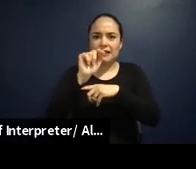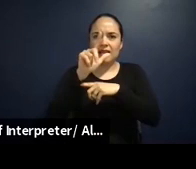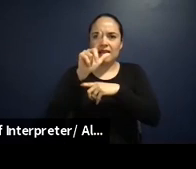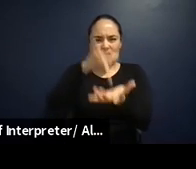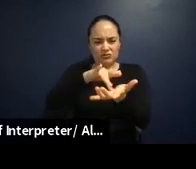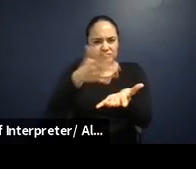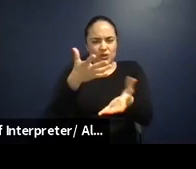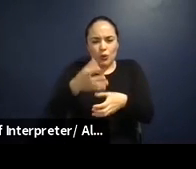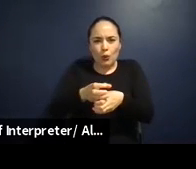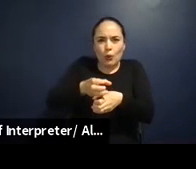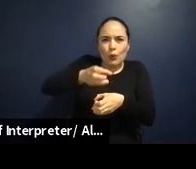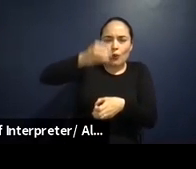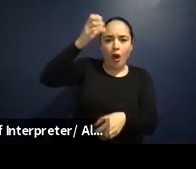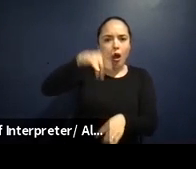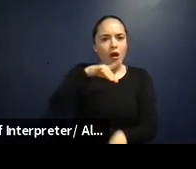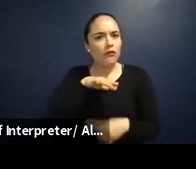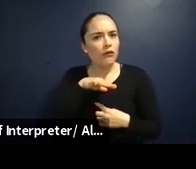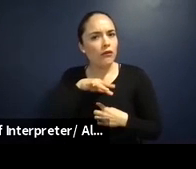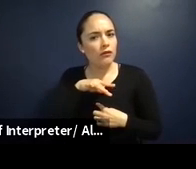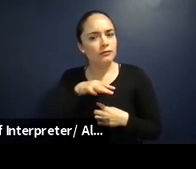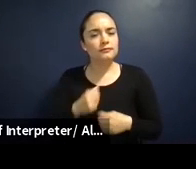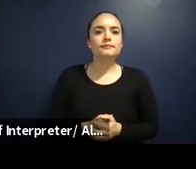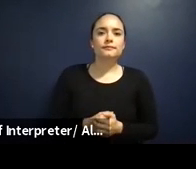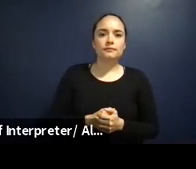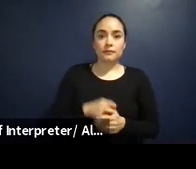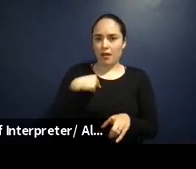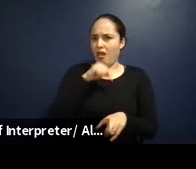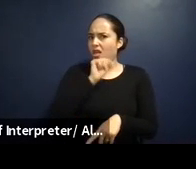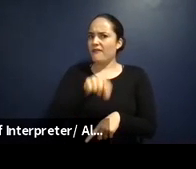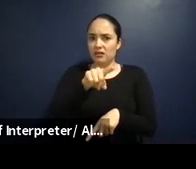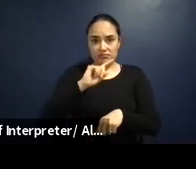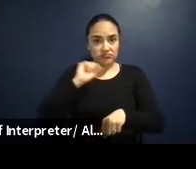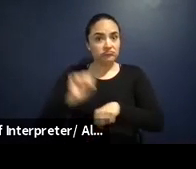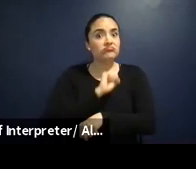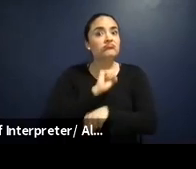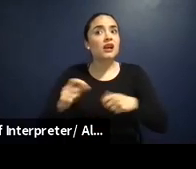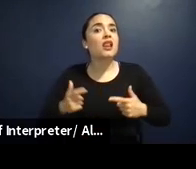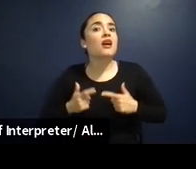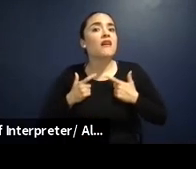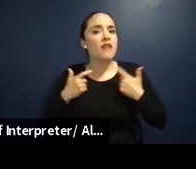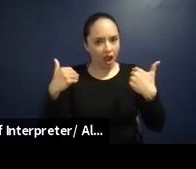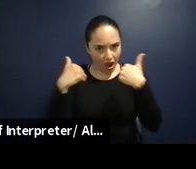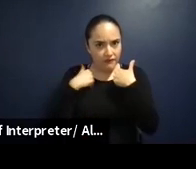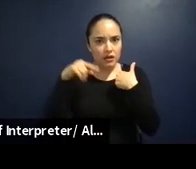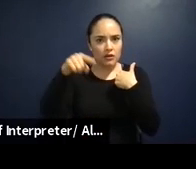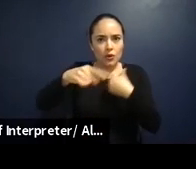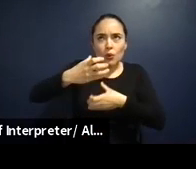in real life as well. So there's a picture of it on the screen, and that's when the basalt